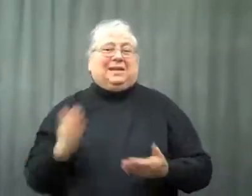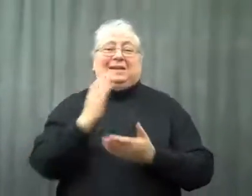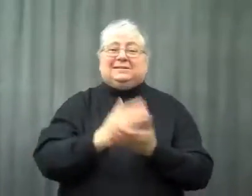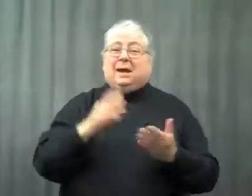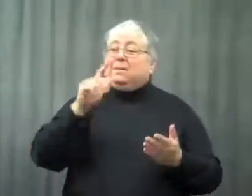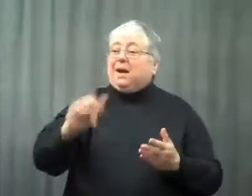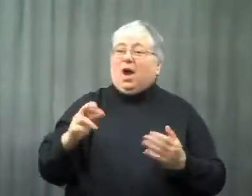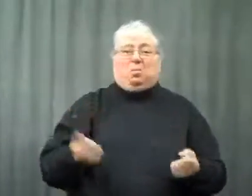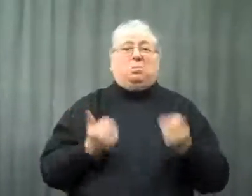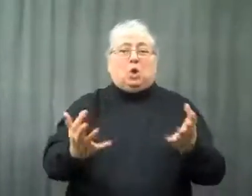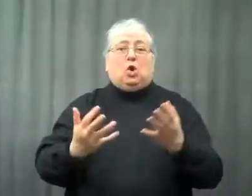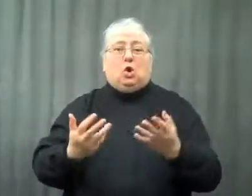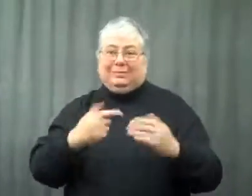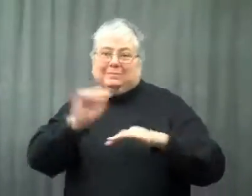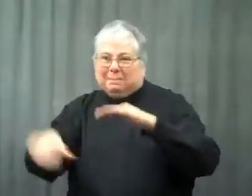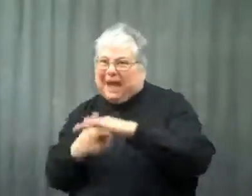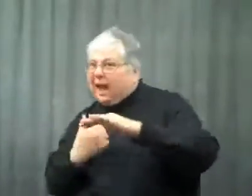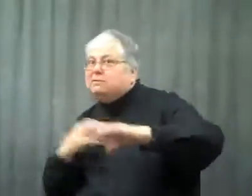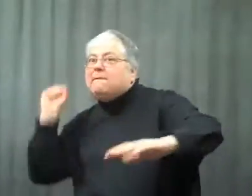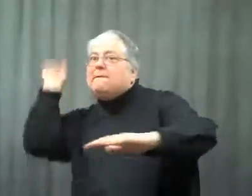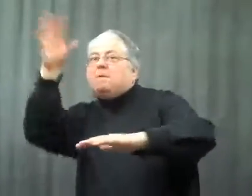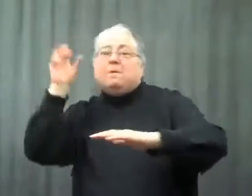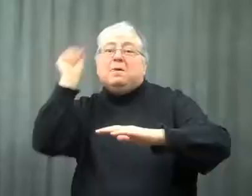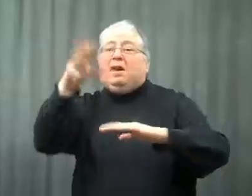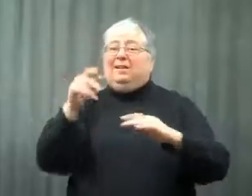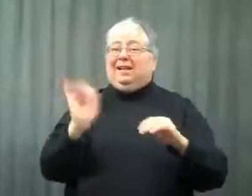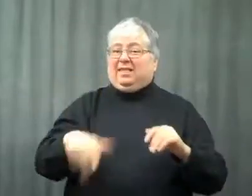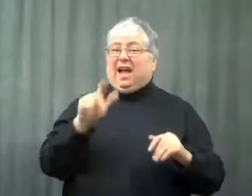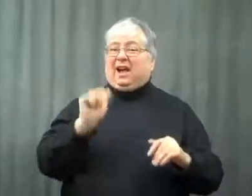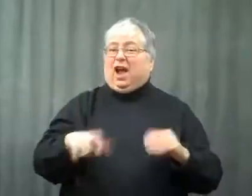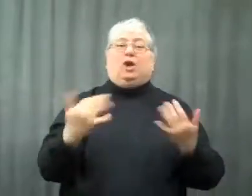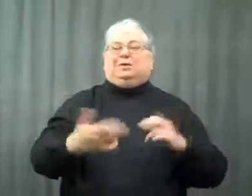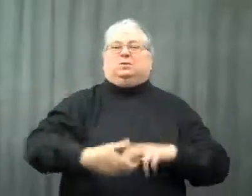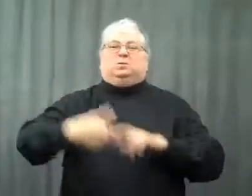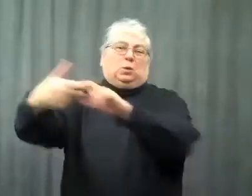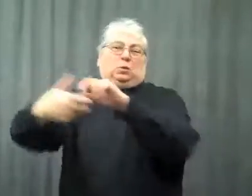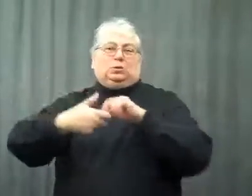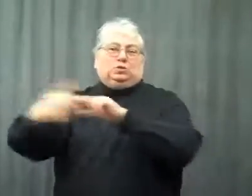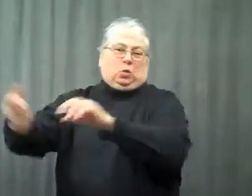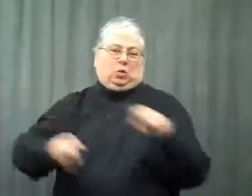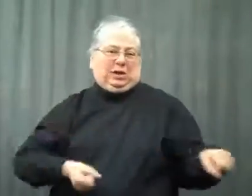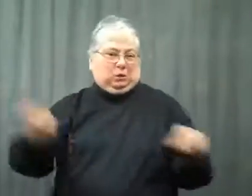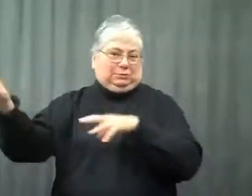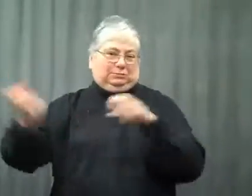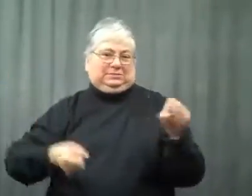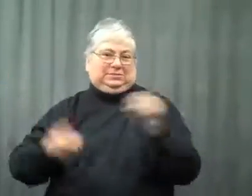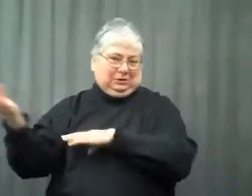Burned cars that were used as barricades were towed away.